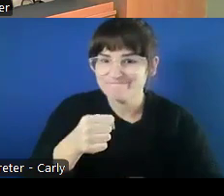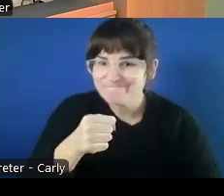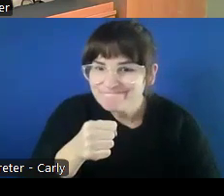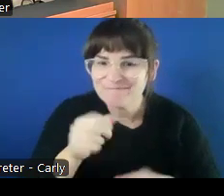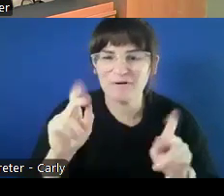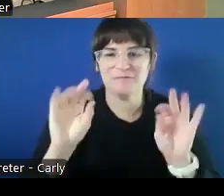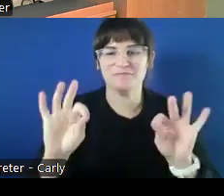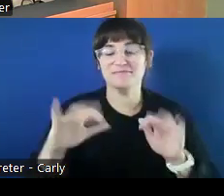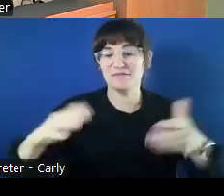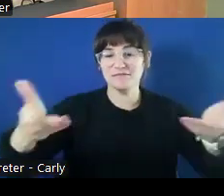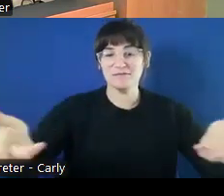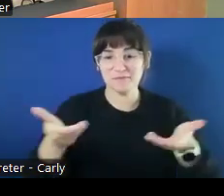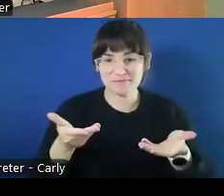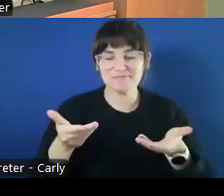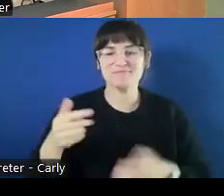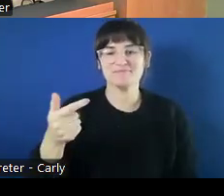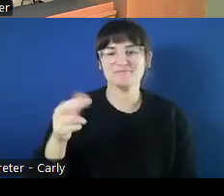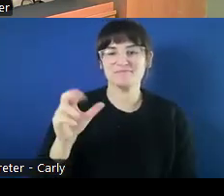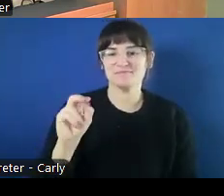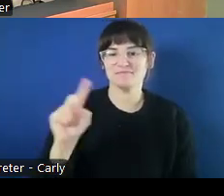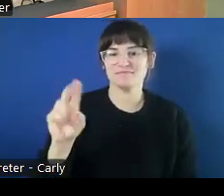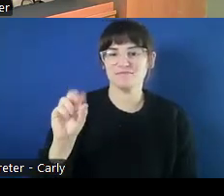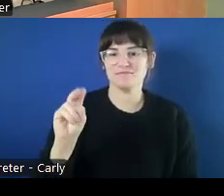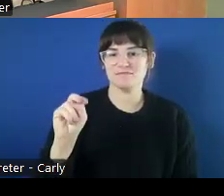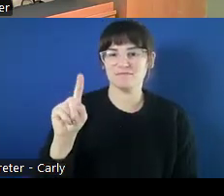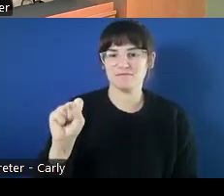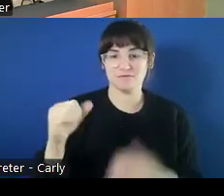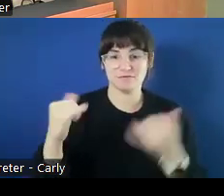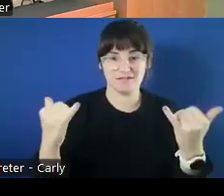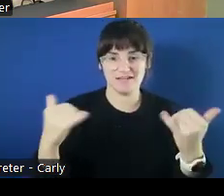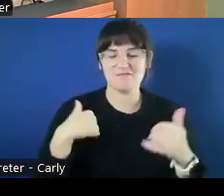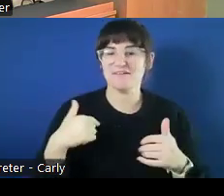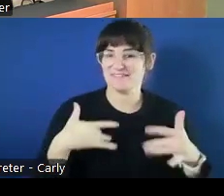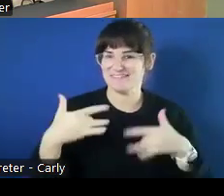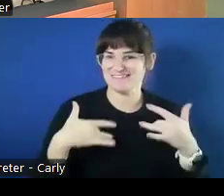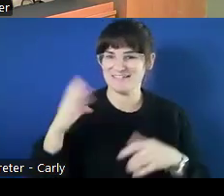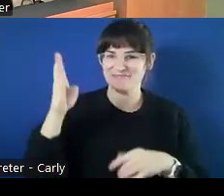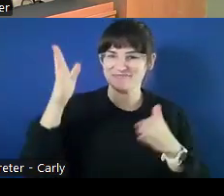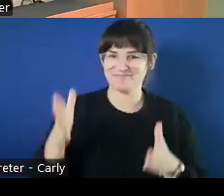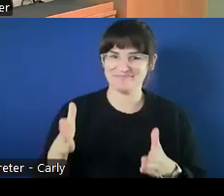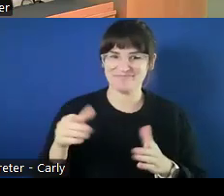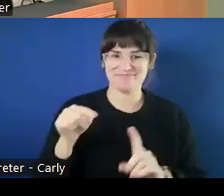welcome everyone to Grim Rounds today we have a very exciting um speaker well I'm biased but